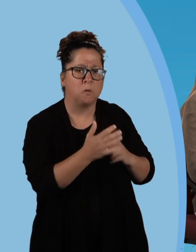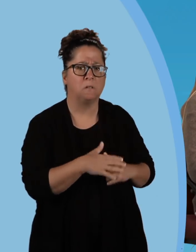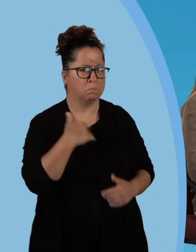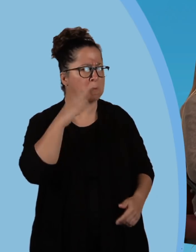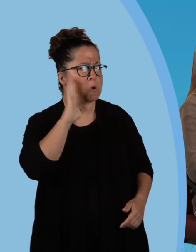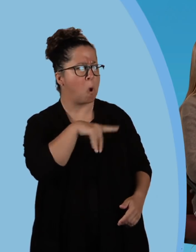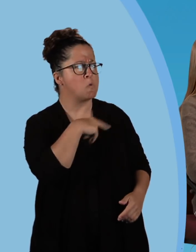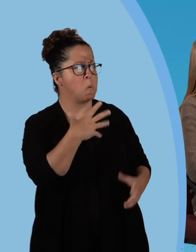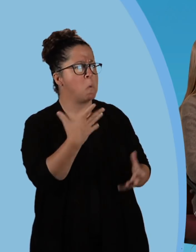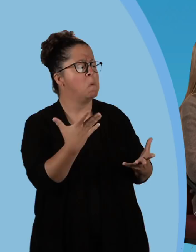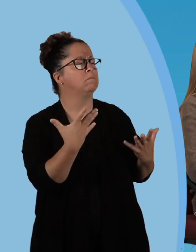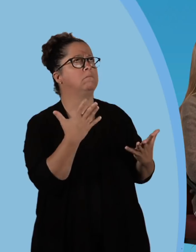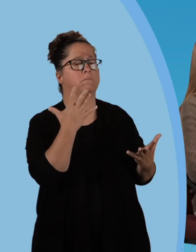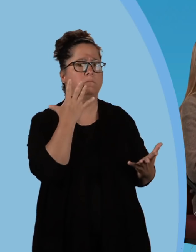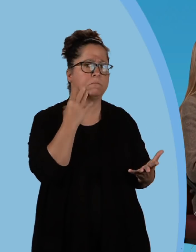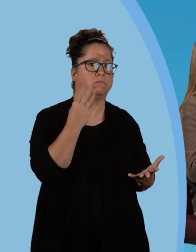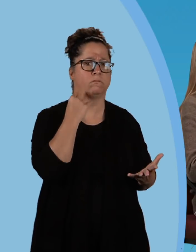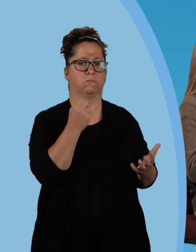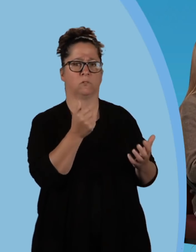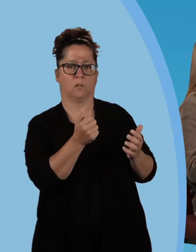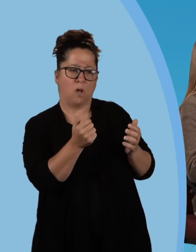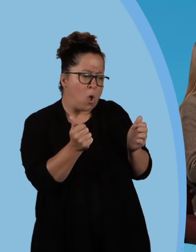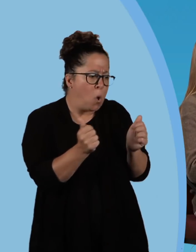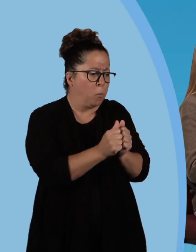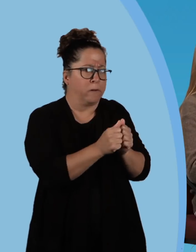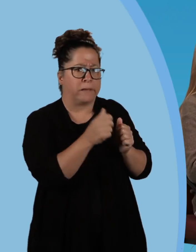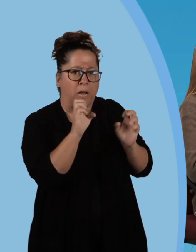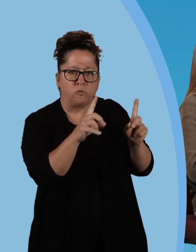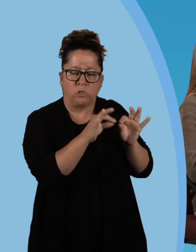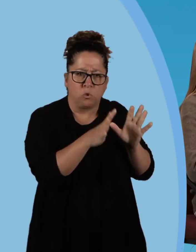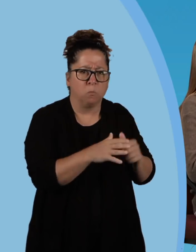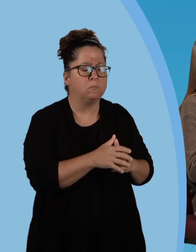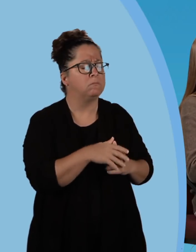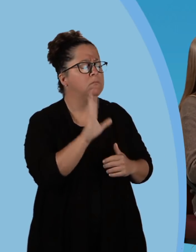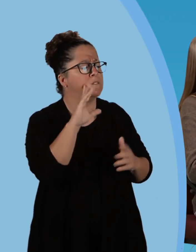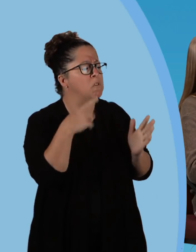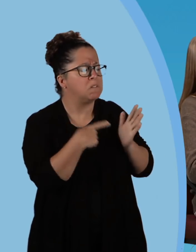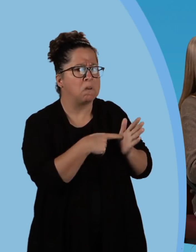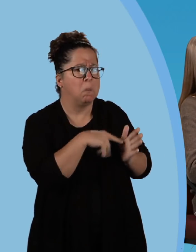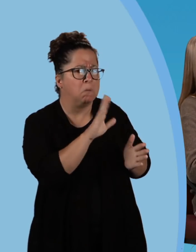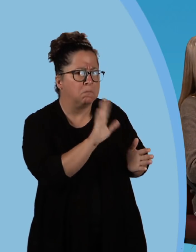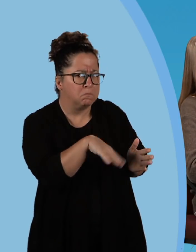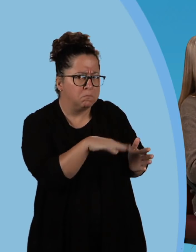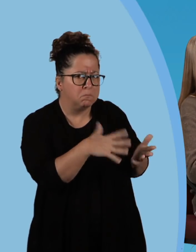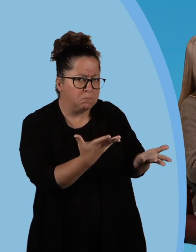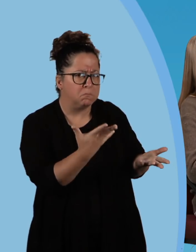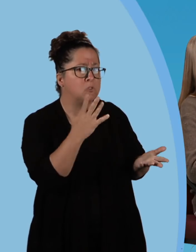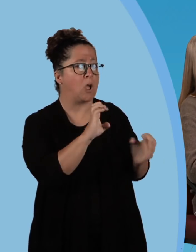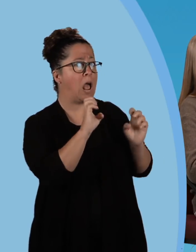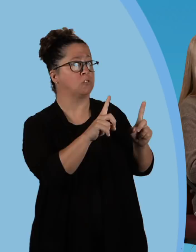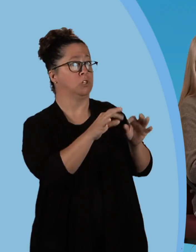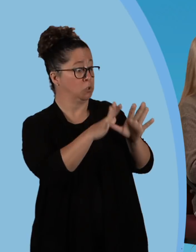I know you've had lots of experience with educational interpreters. For example, were your educational interpreters